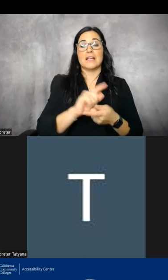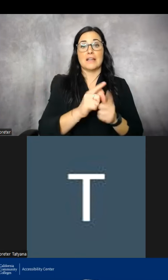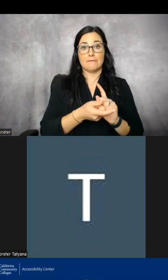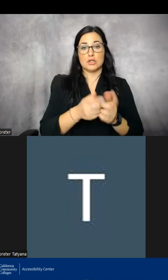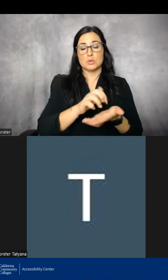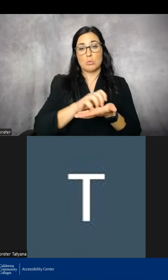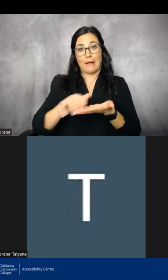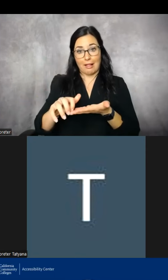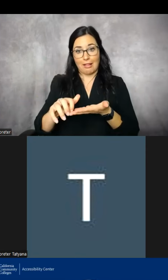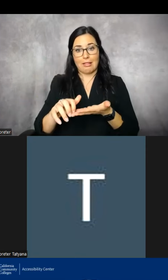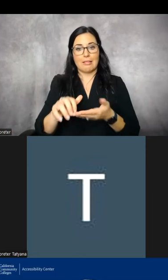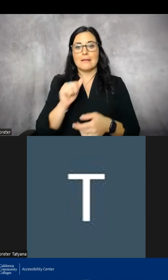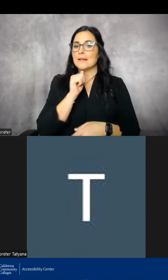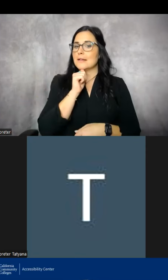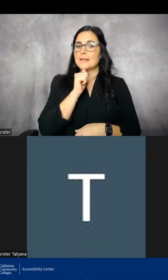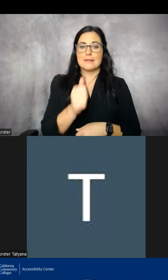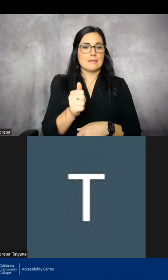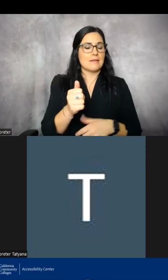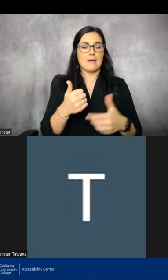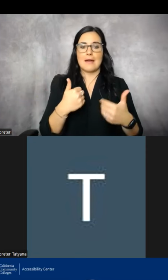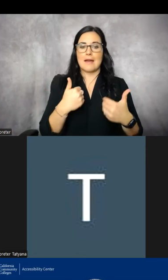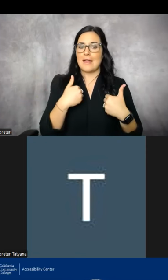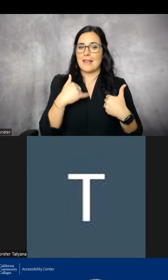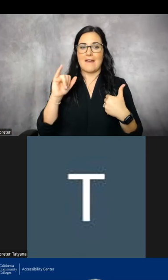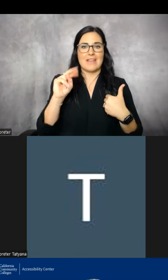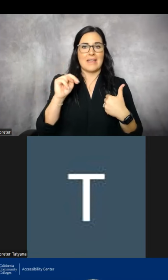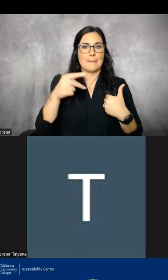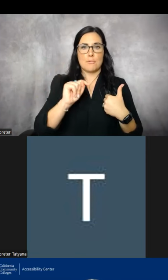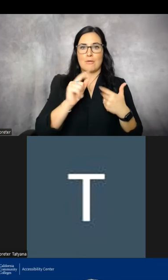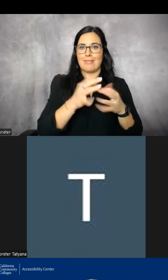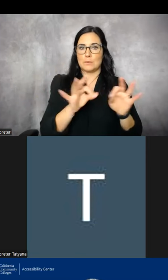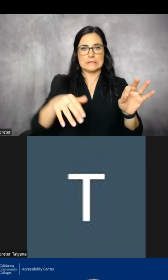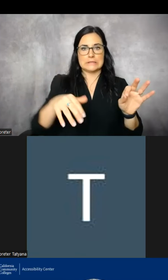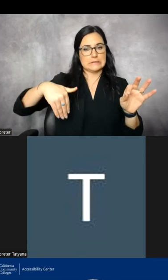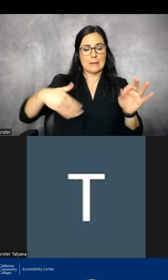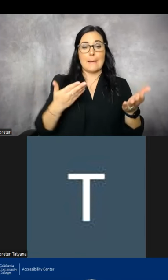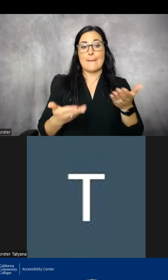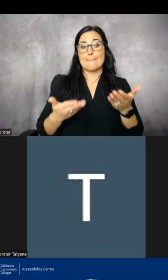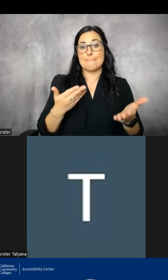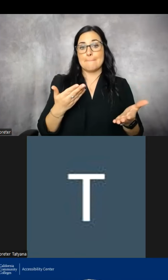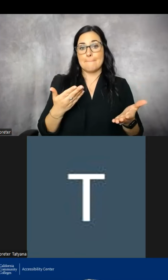again it doesn't have input what kind of language is used, it may generate incorrect braille.